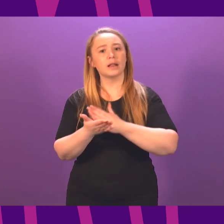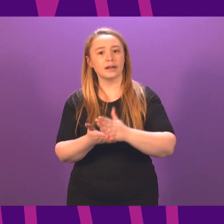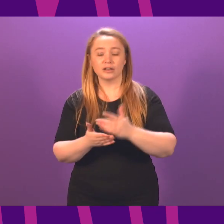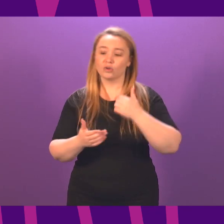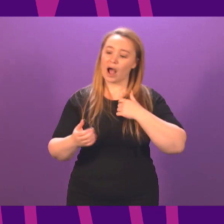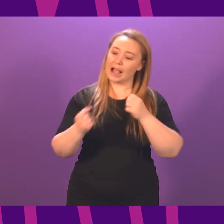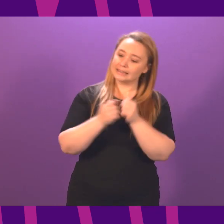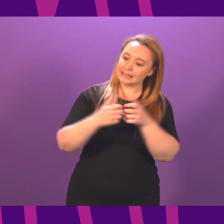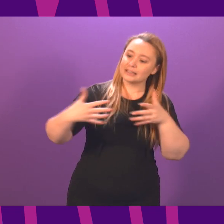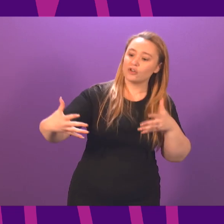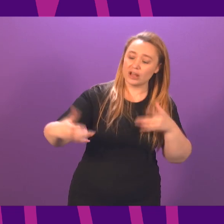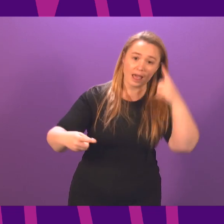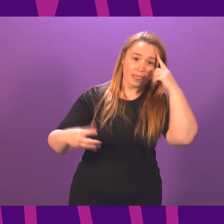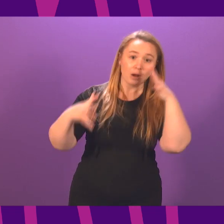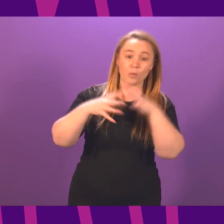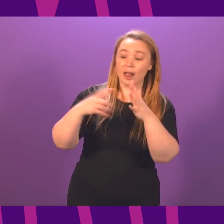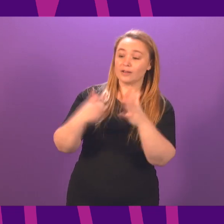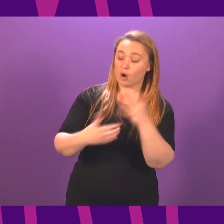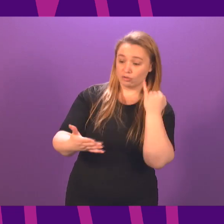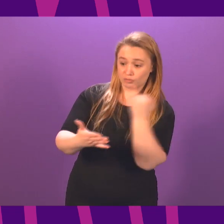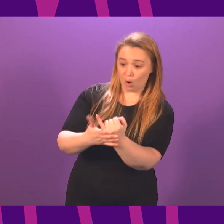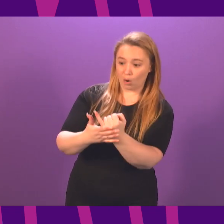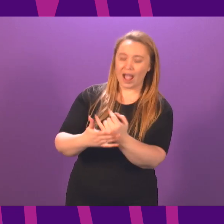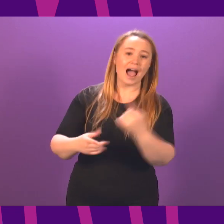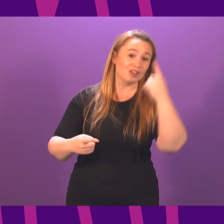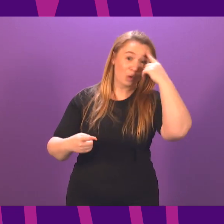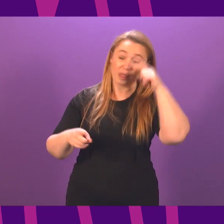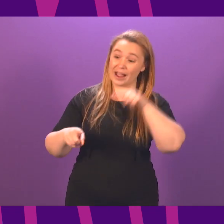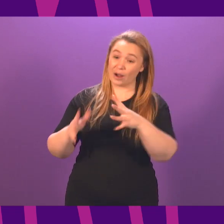I think that he is downright wrong and does not necessarily always understand the issues he asks